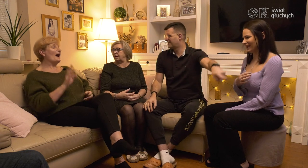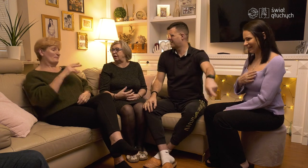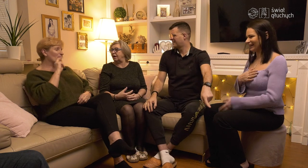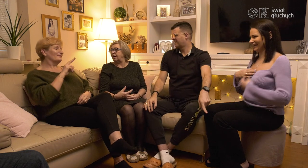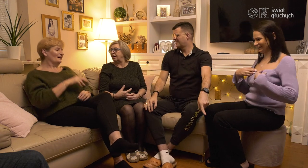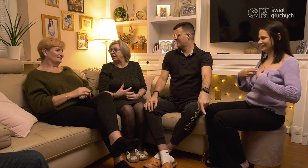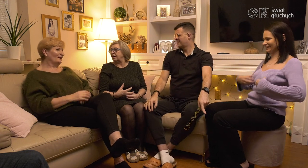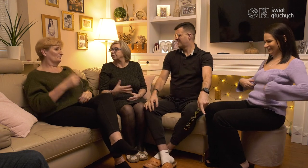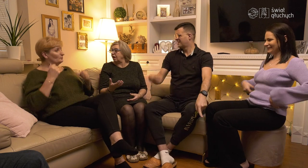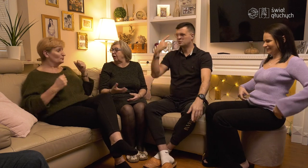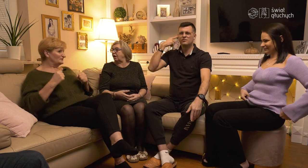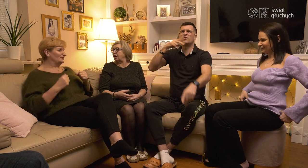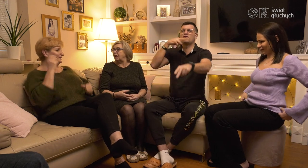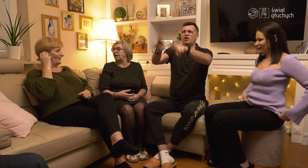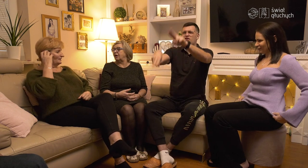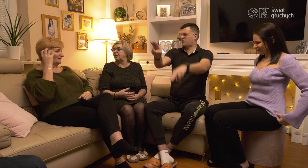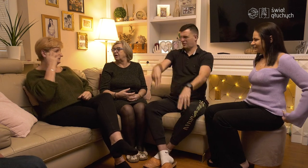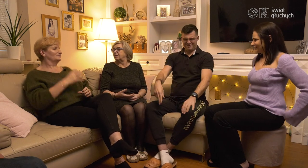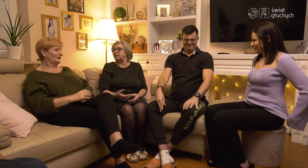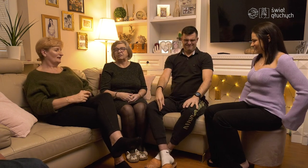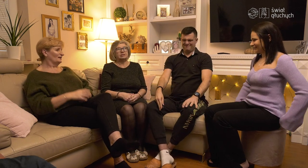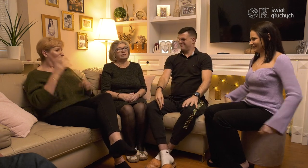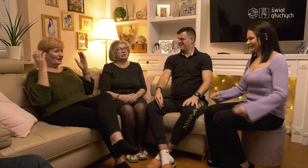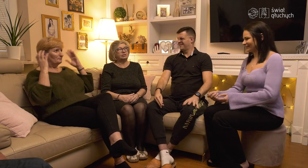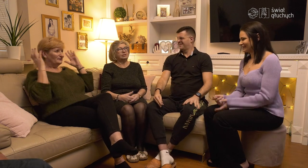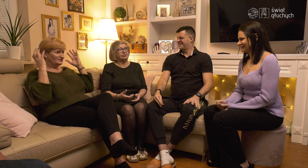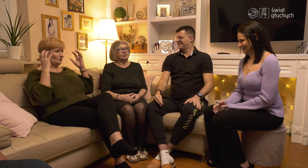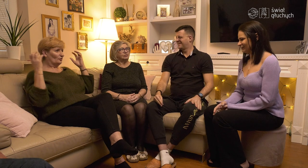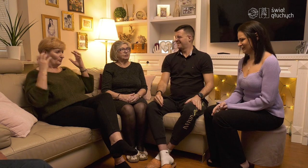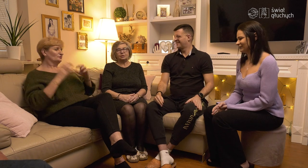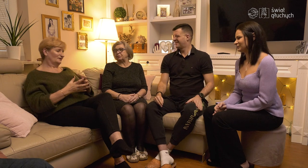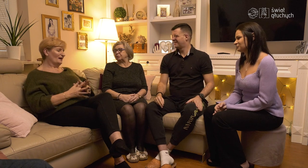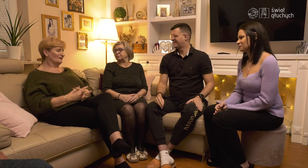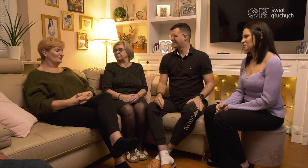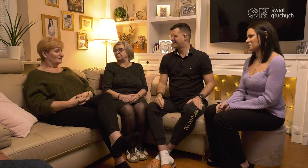[Dorota]: And your mother did, she could hear the music, she just had to be close.